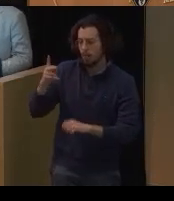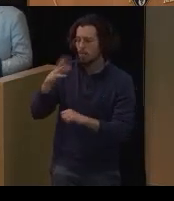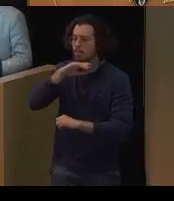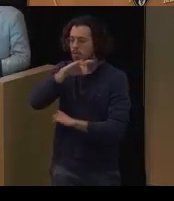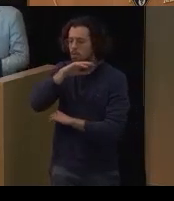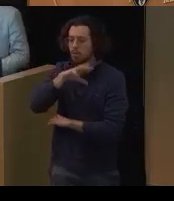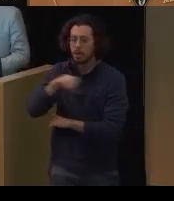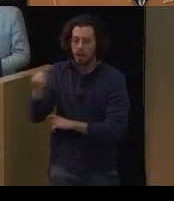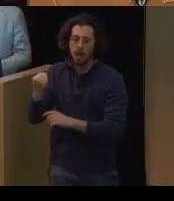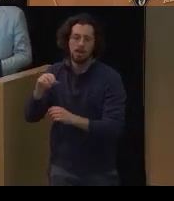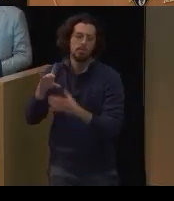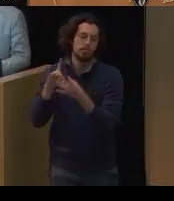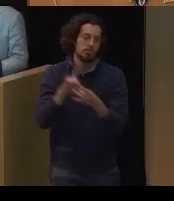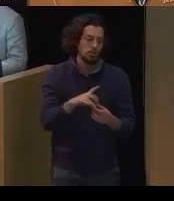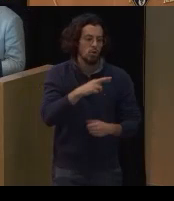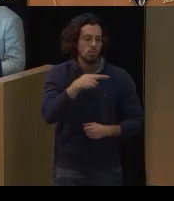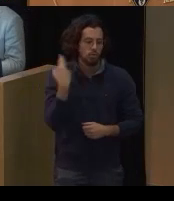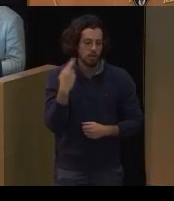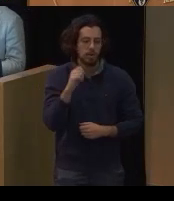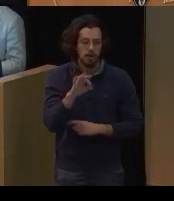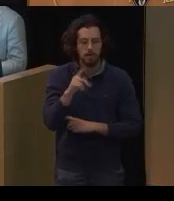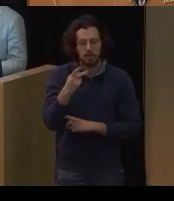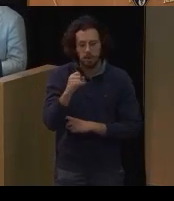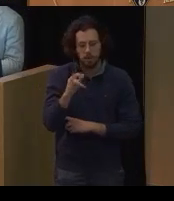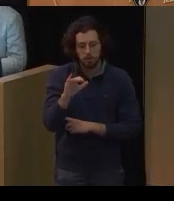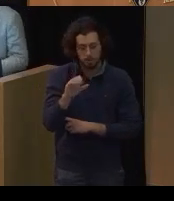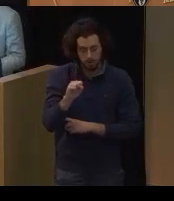for psychosis or psychosis related outcomes and sure enough we're finding that air pollution does